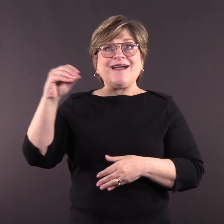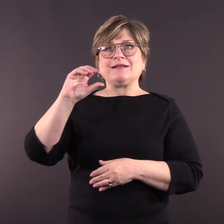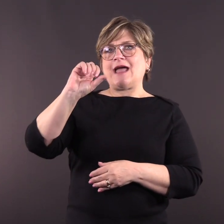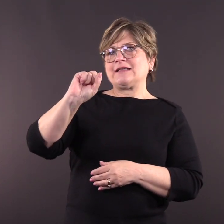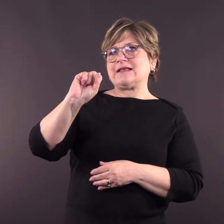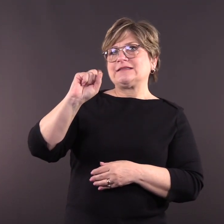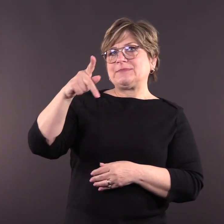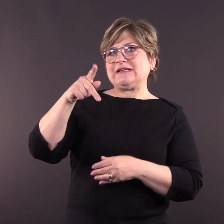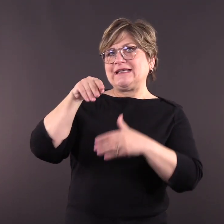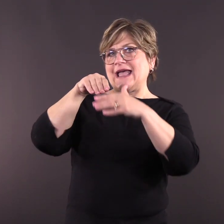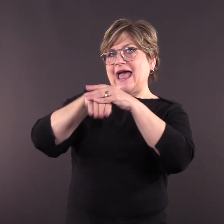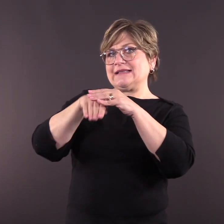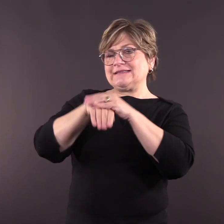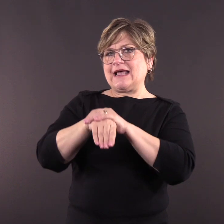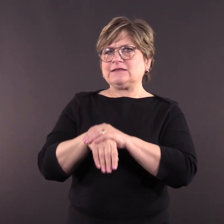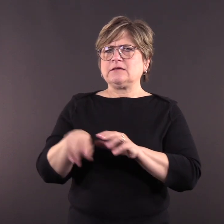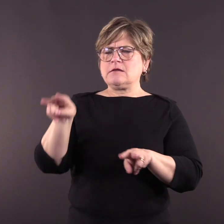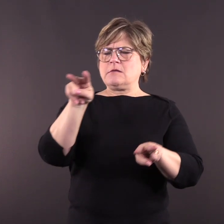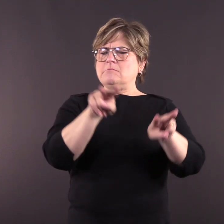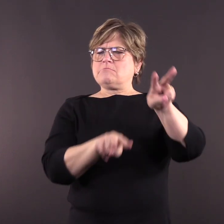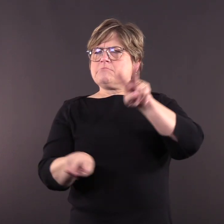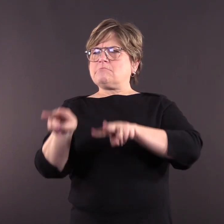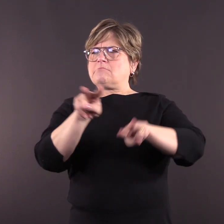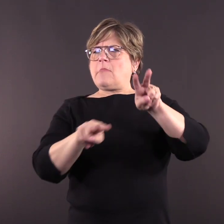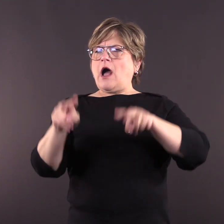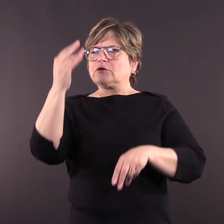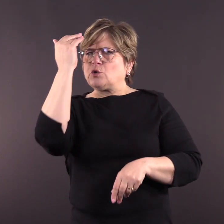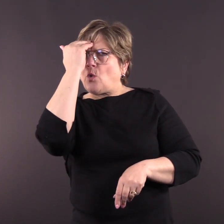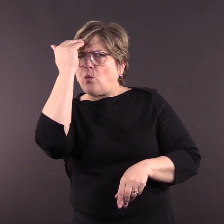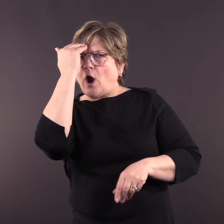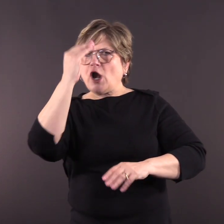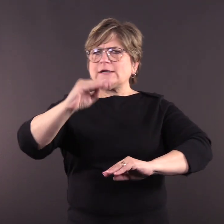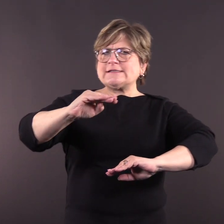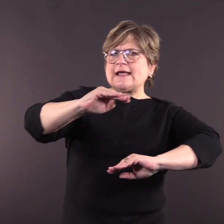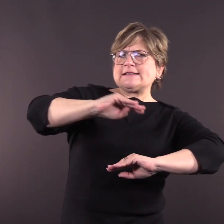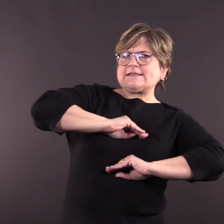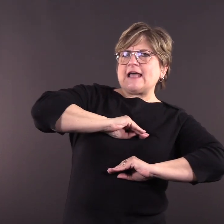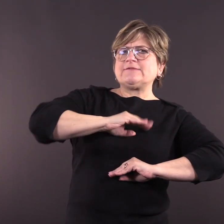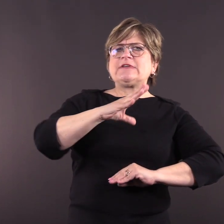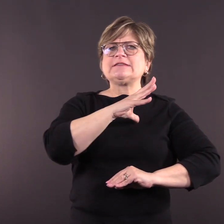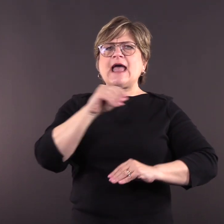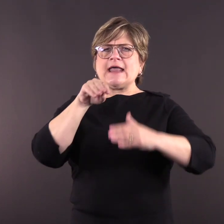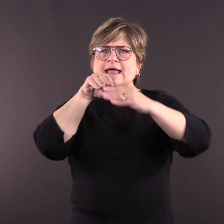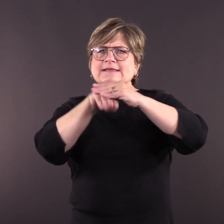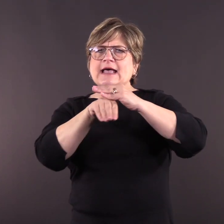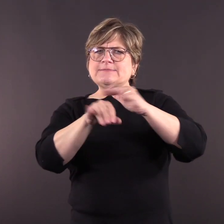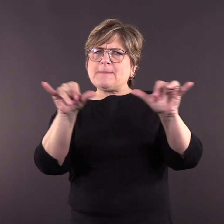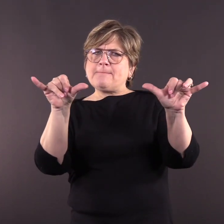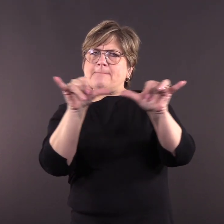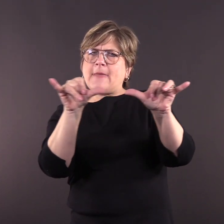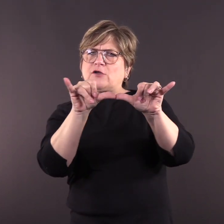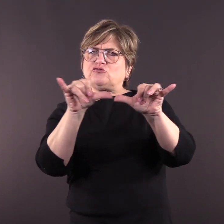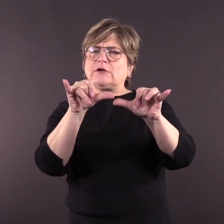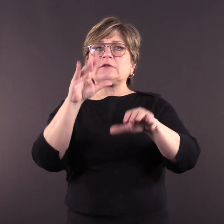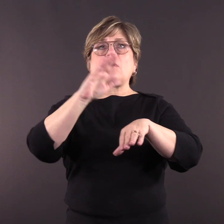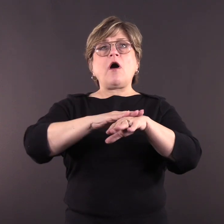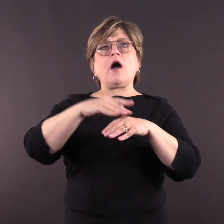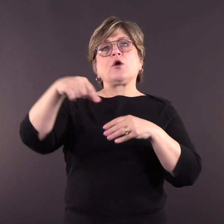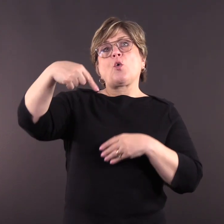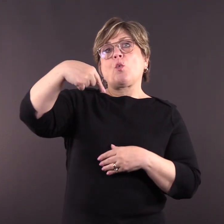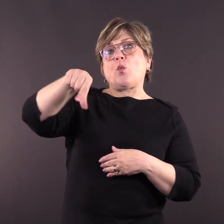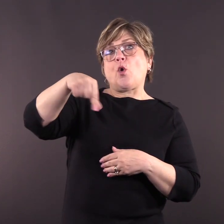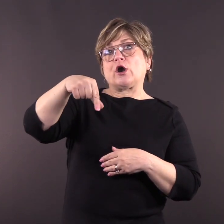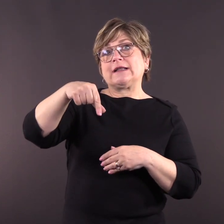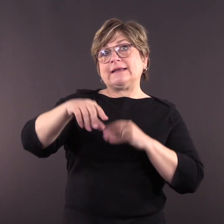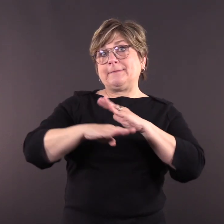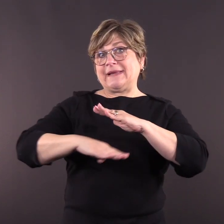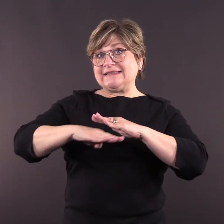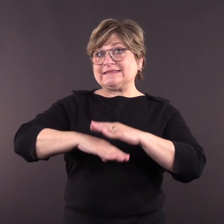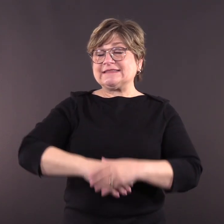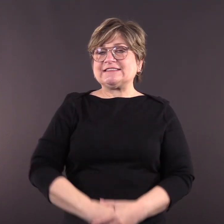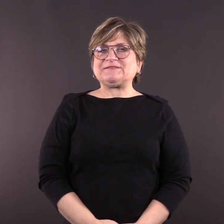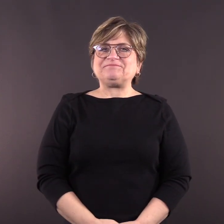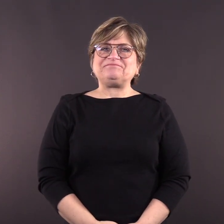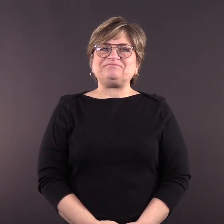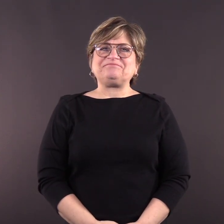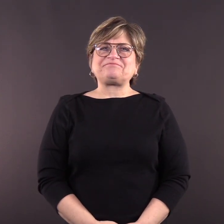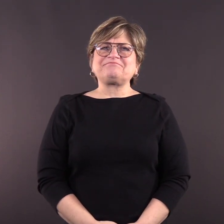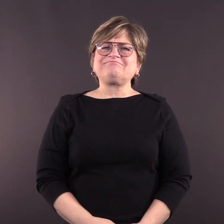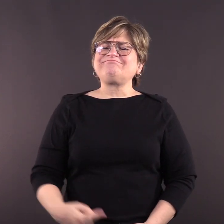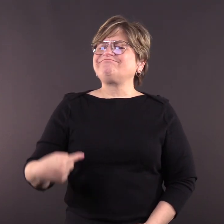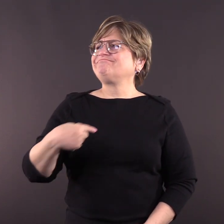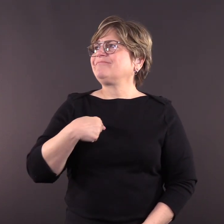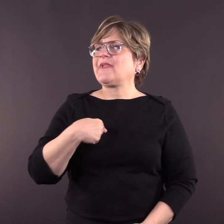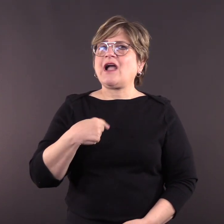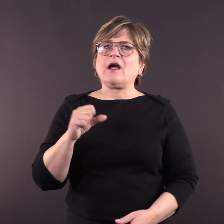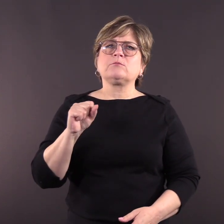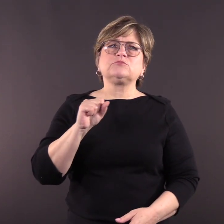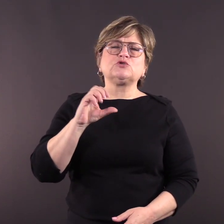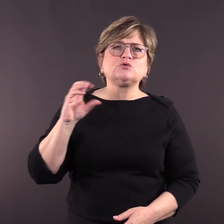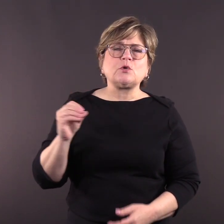and SSP access. Monitor awareness, satisfaction, and accessibility metrics on a quarterly basis.